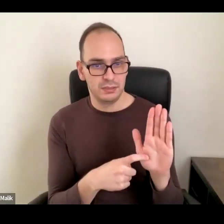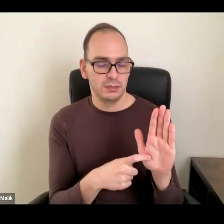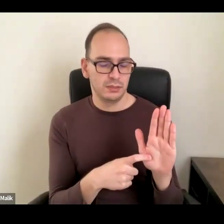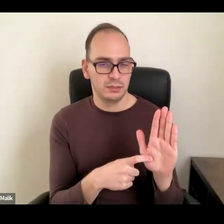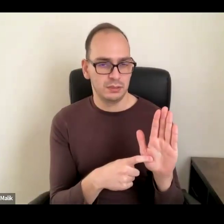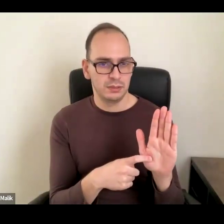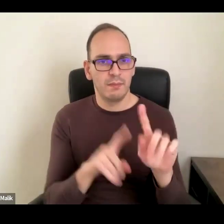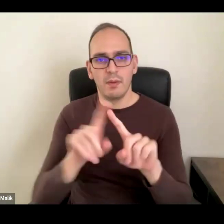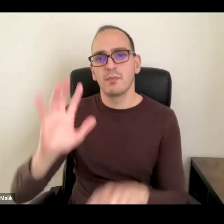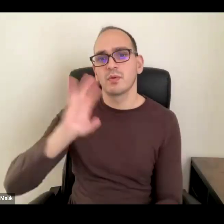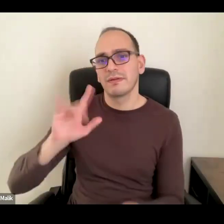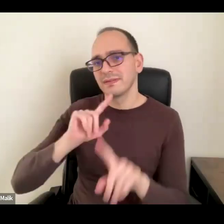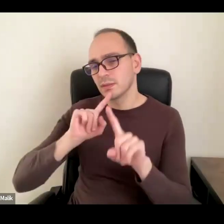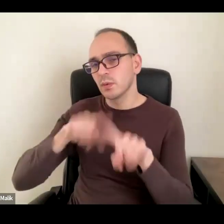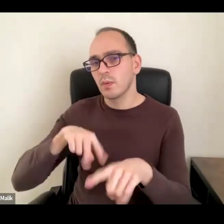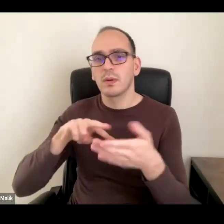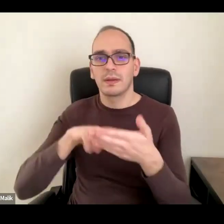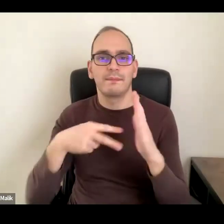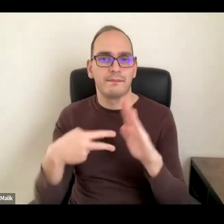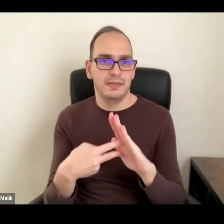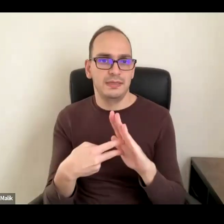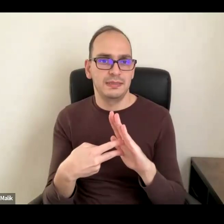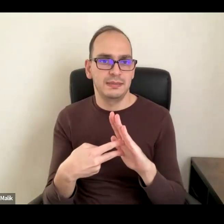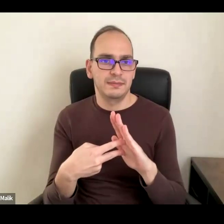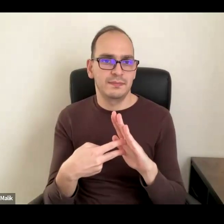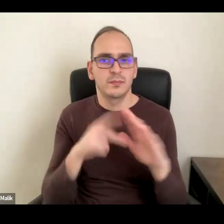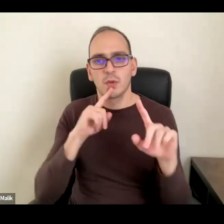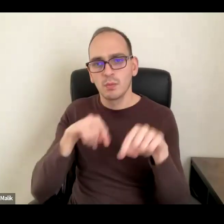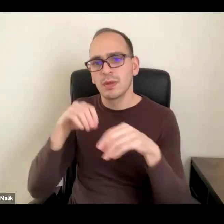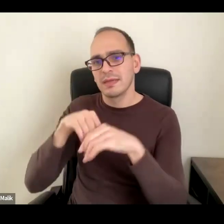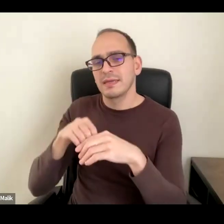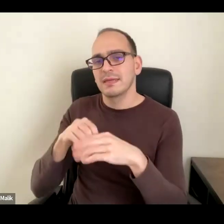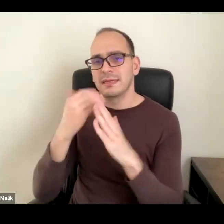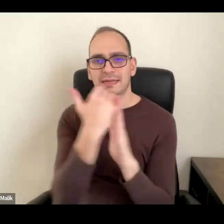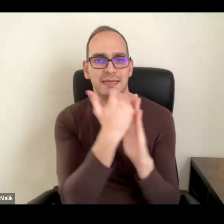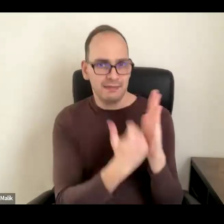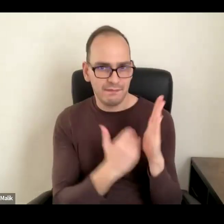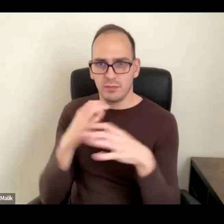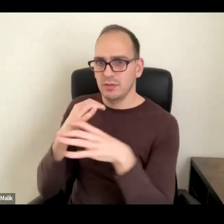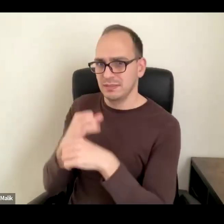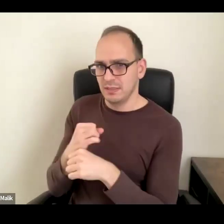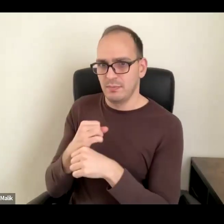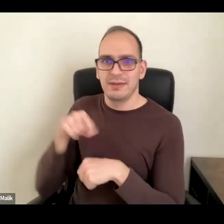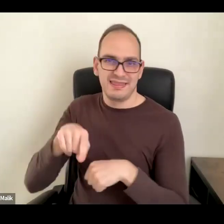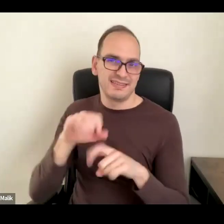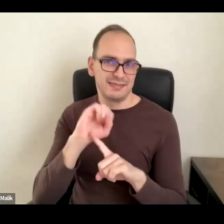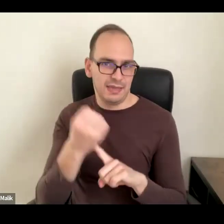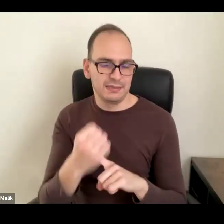but previously reported would mean p reported in an inventory or summary in this case. Again,